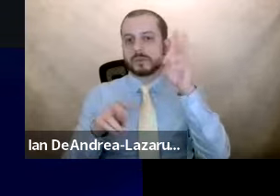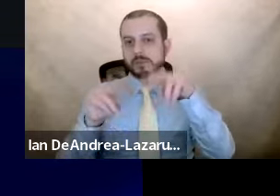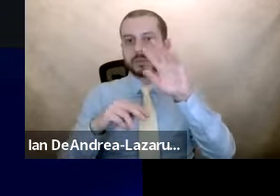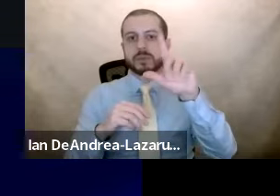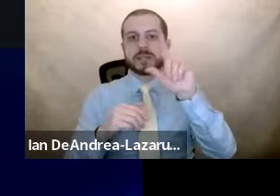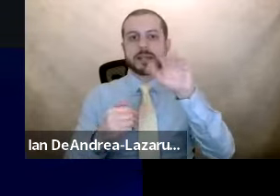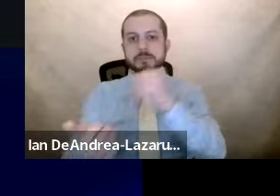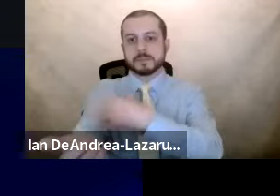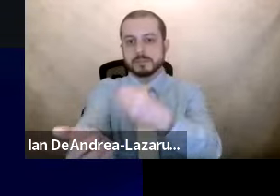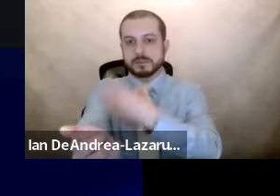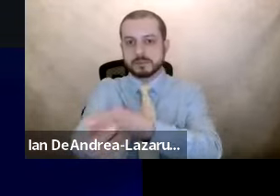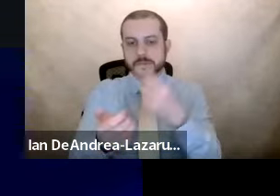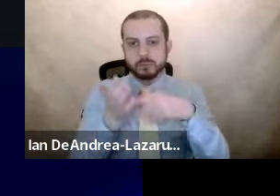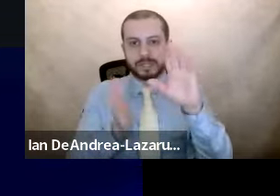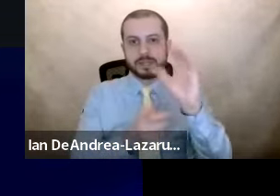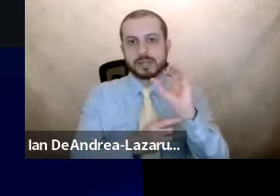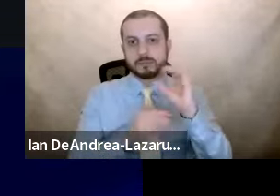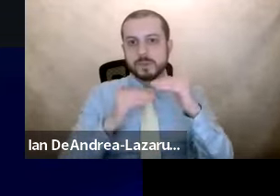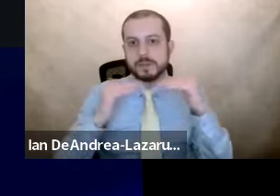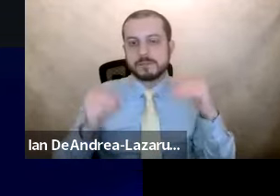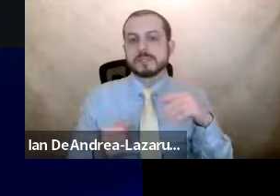And lastly, lifestyle changes can minimize the risk of stroke. Quit smoking. Live a healthy lifestyle. And start now! I mean, you could live a healthy lifestyle and still have a stroke, but your chances are much, much